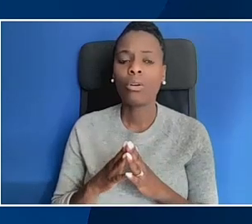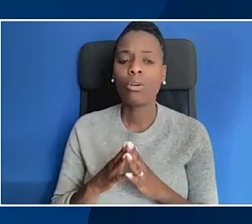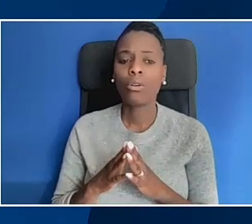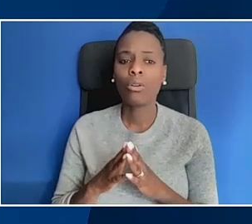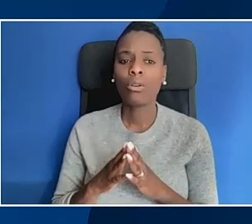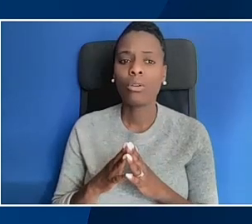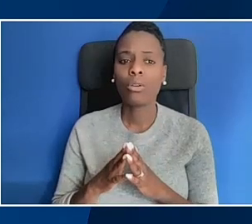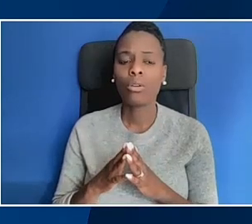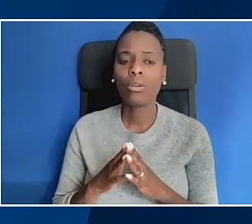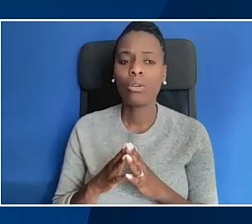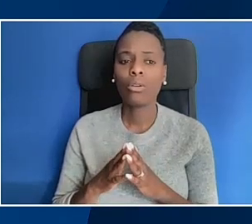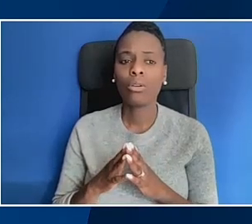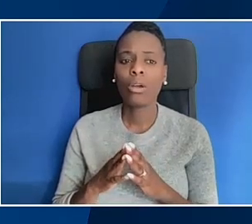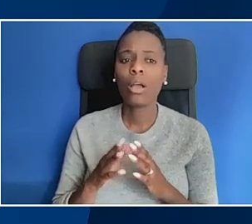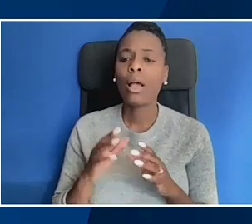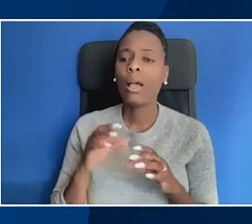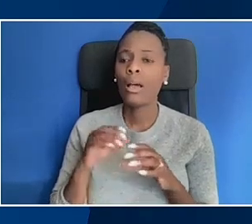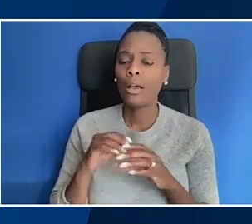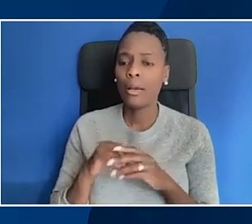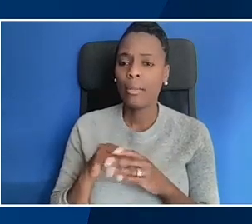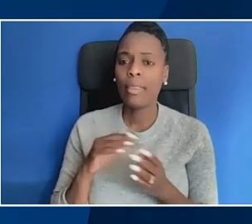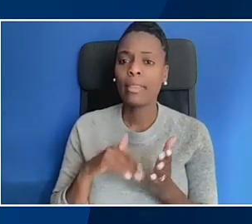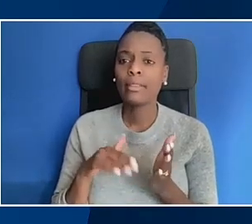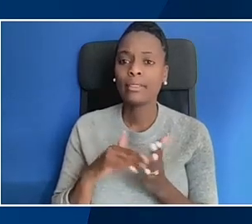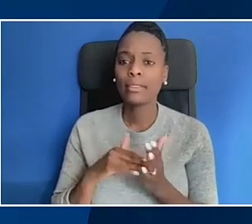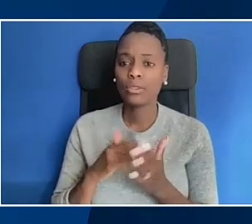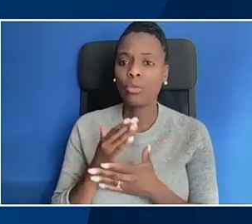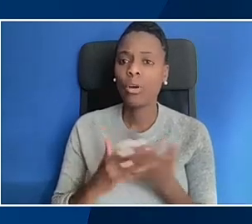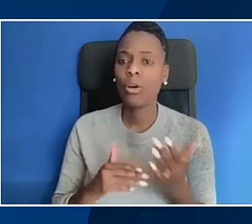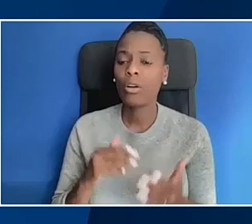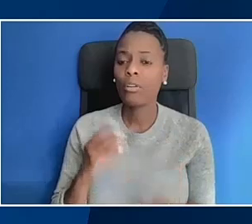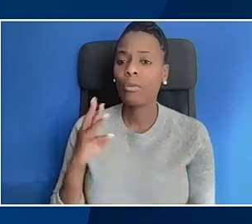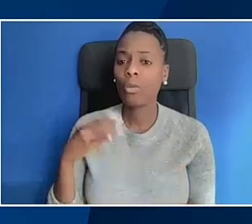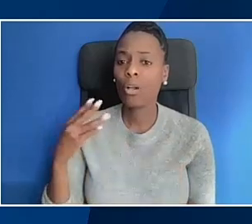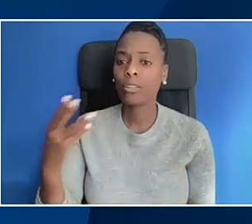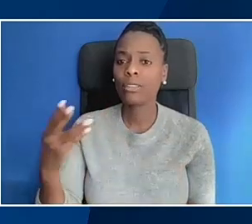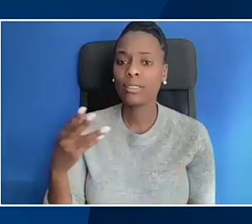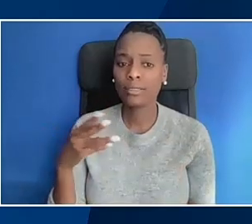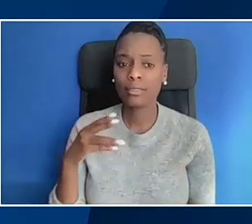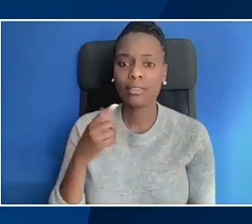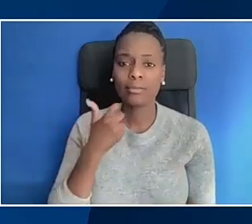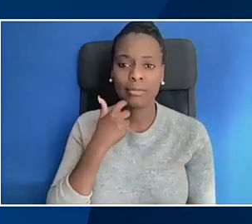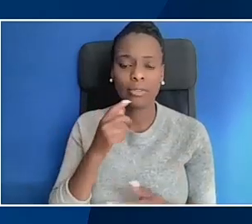Washington for the last two days, central and eastern part of Washington, probably